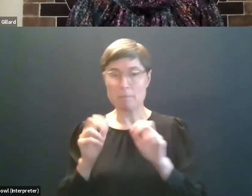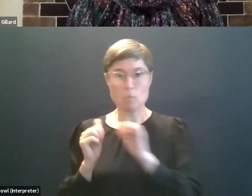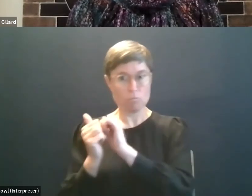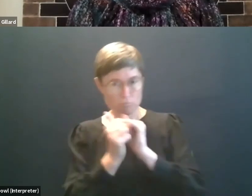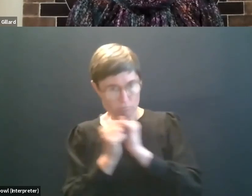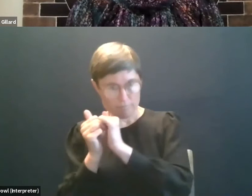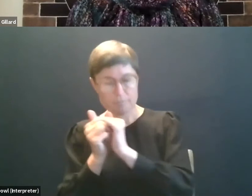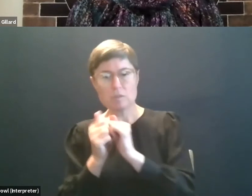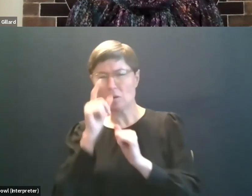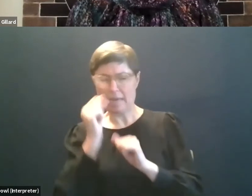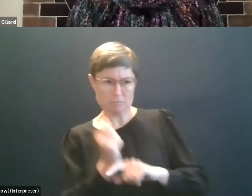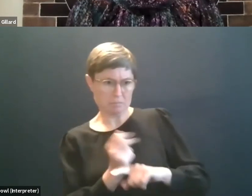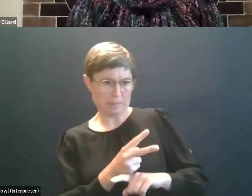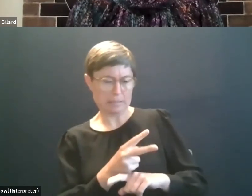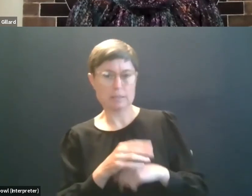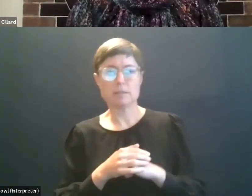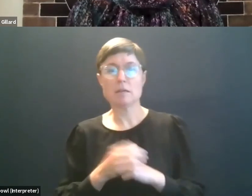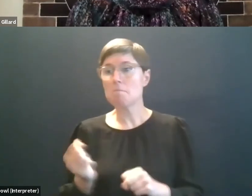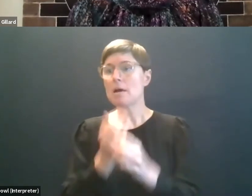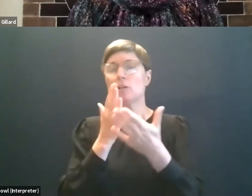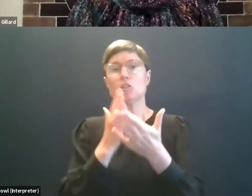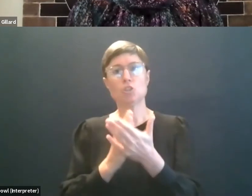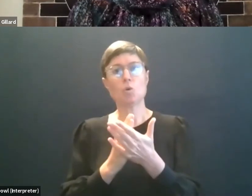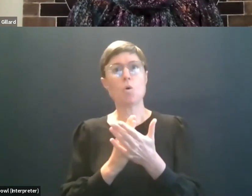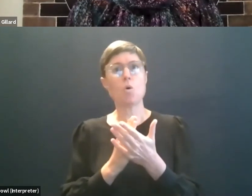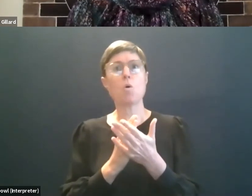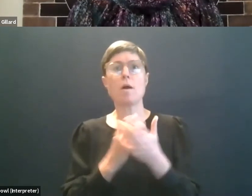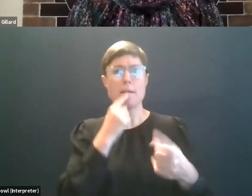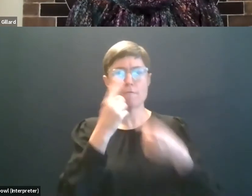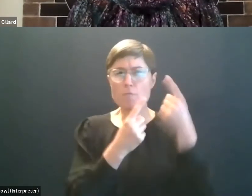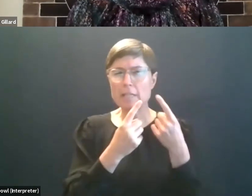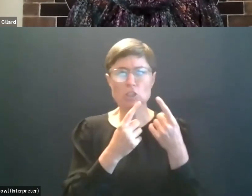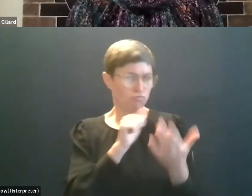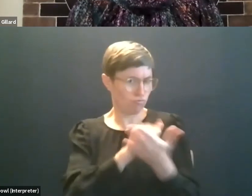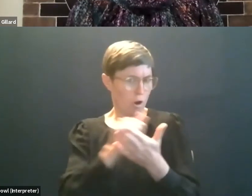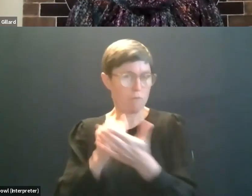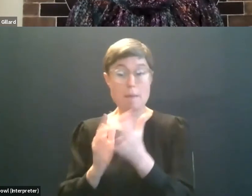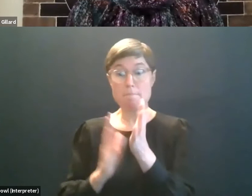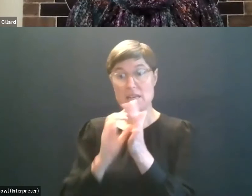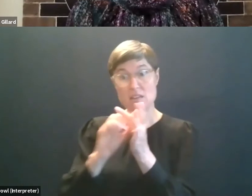It is about, I think, supporting accuracy and rigour in our media, it is about - Julia